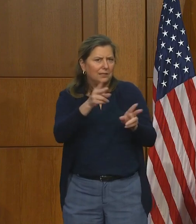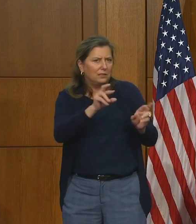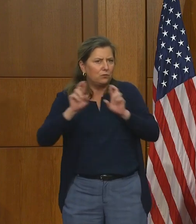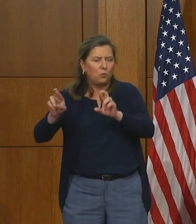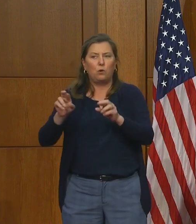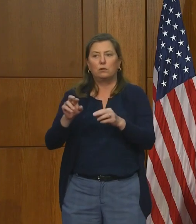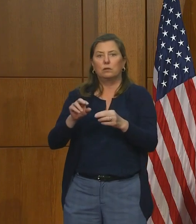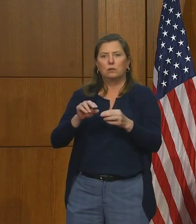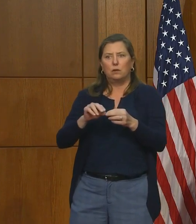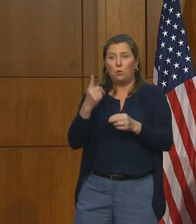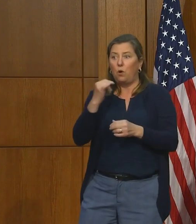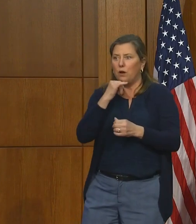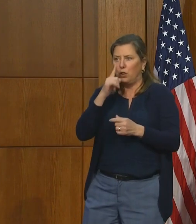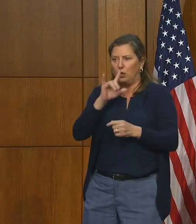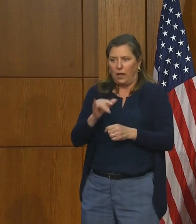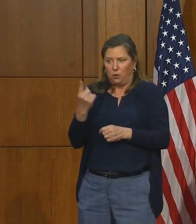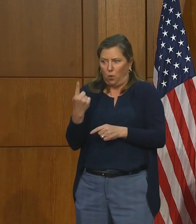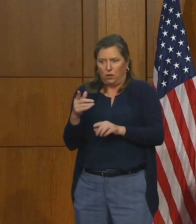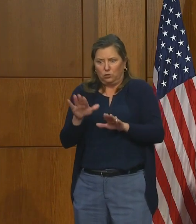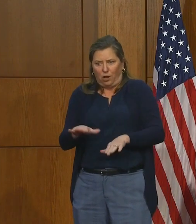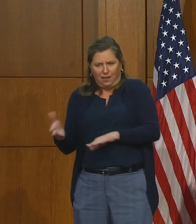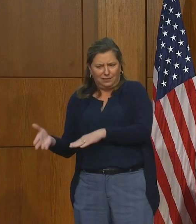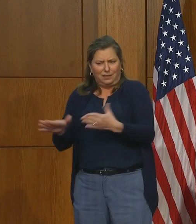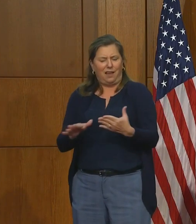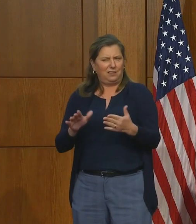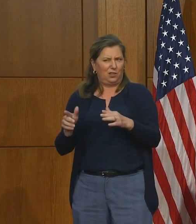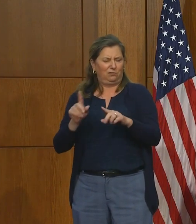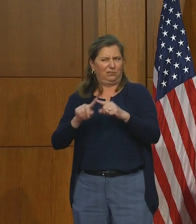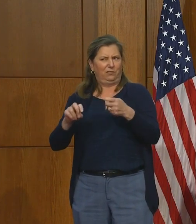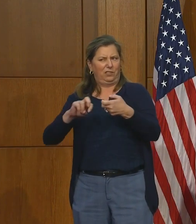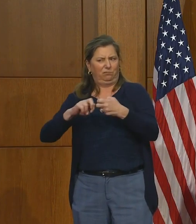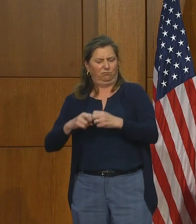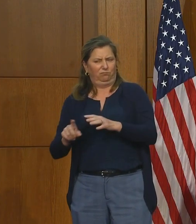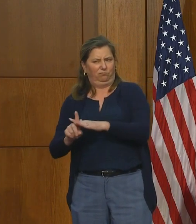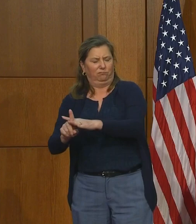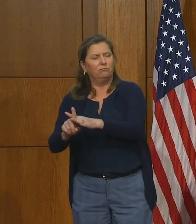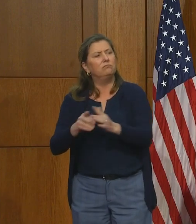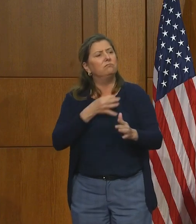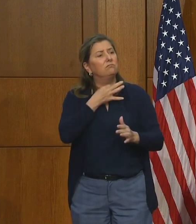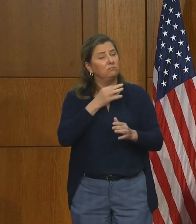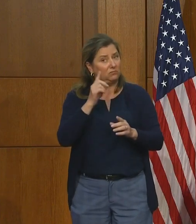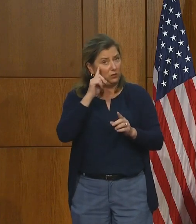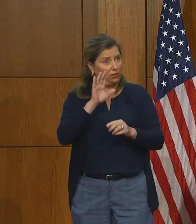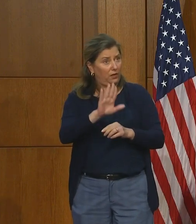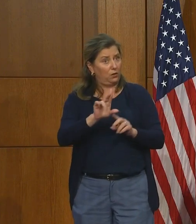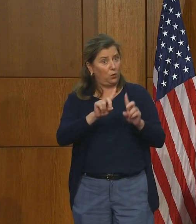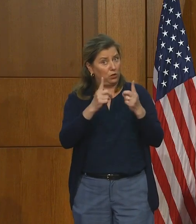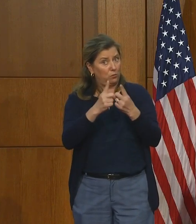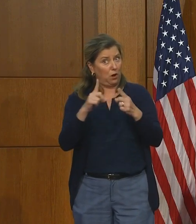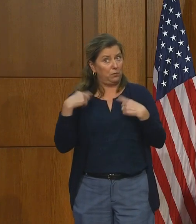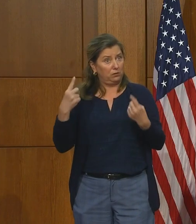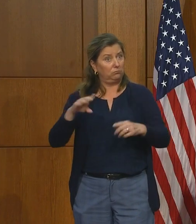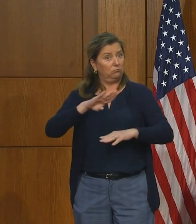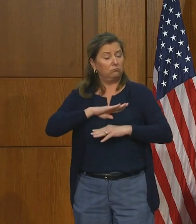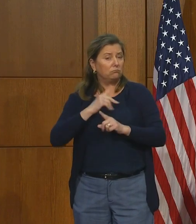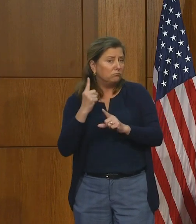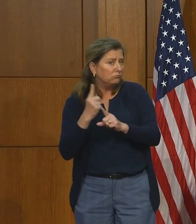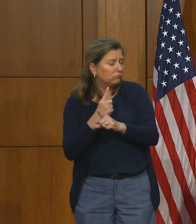TO CHANGES IN METHODOLOGY TO EVEN ONE ERROR THAT MADE IT LOOK LIKE A CHILD HAD DIED. SO